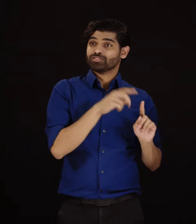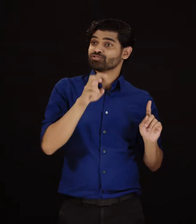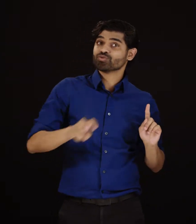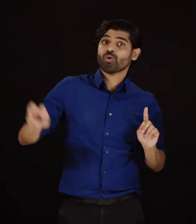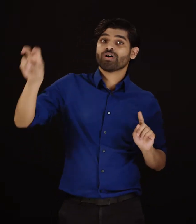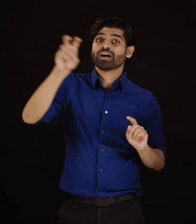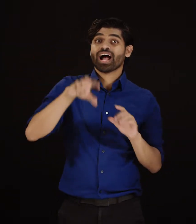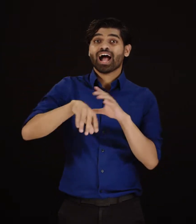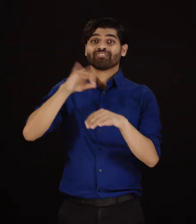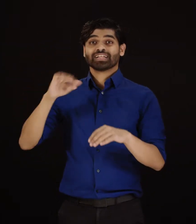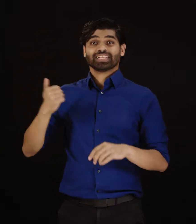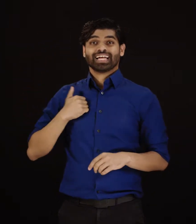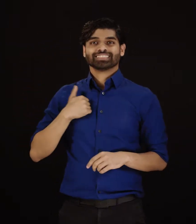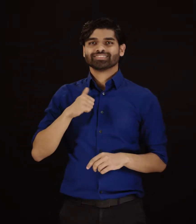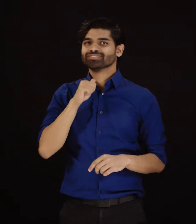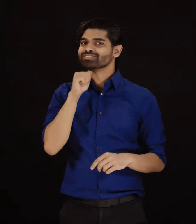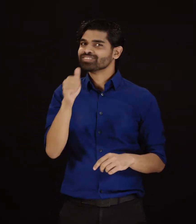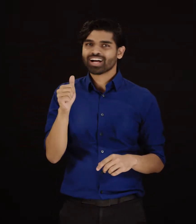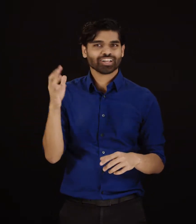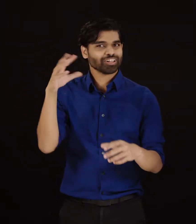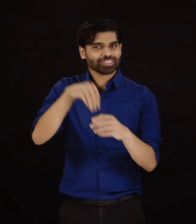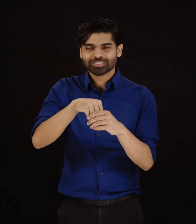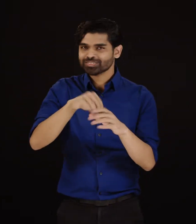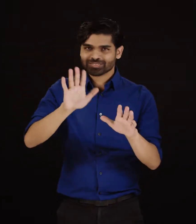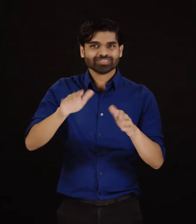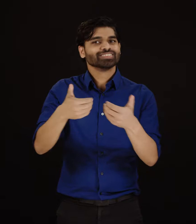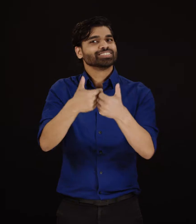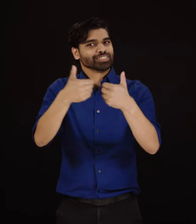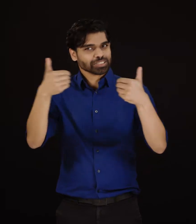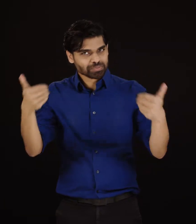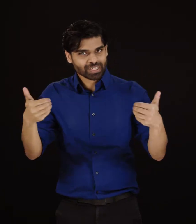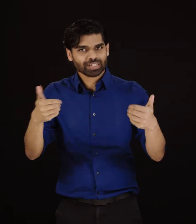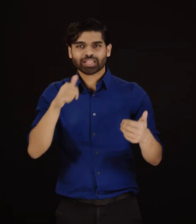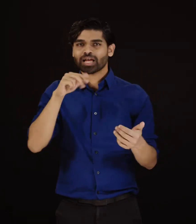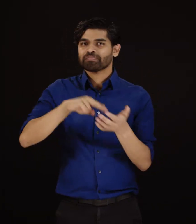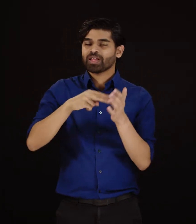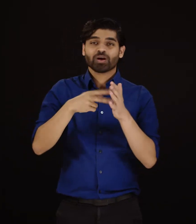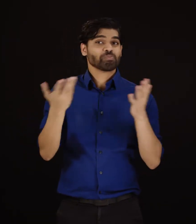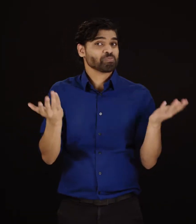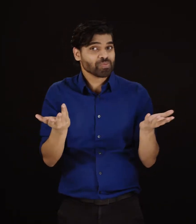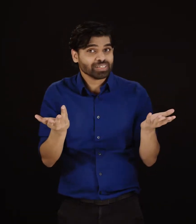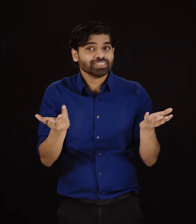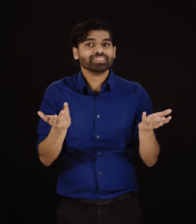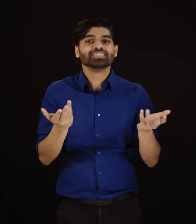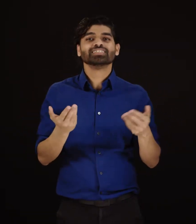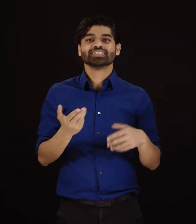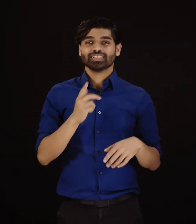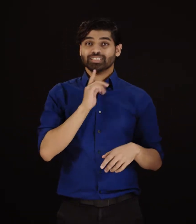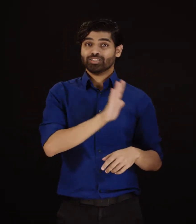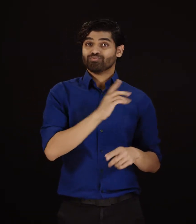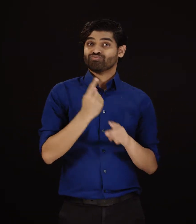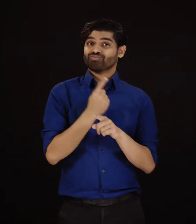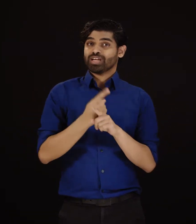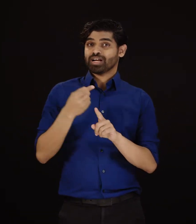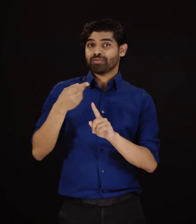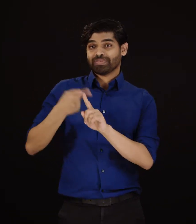than $100 within a single monthly billing cycle. A customer cannot access additional data while roaming